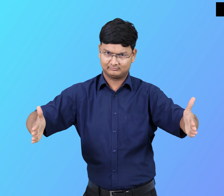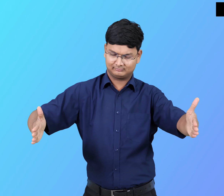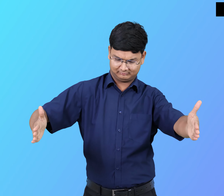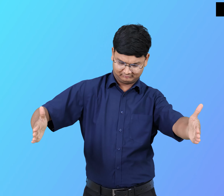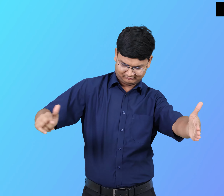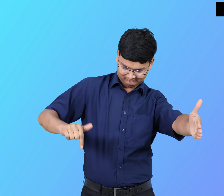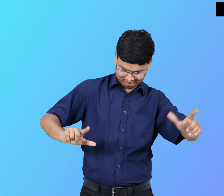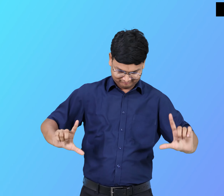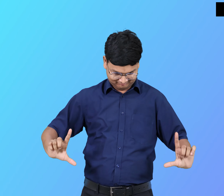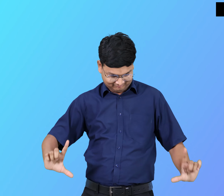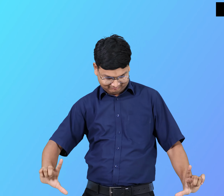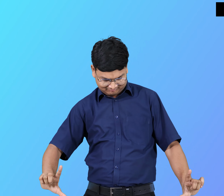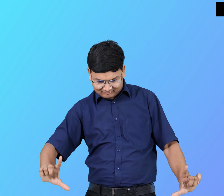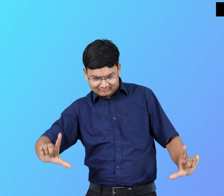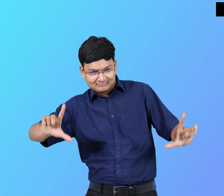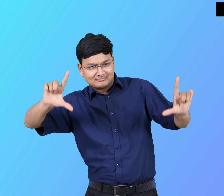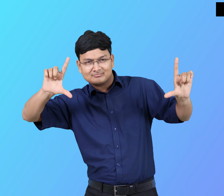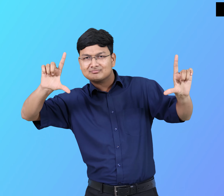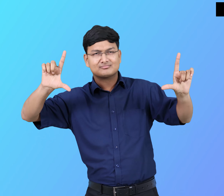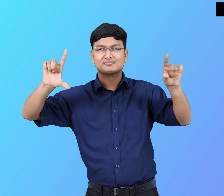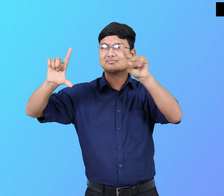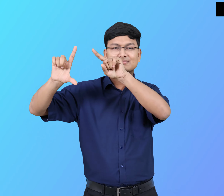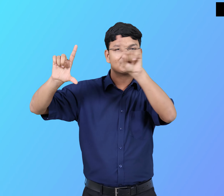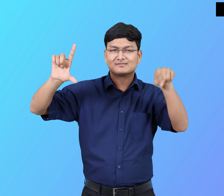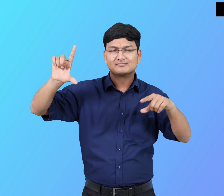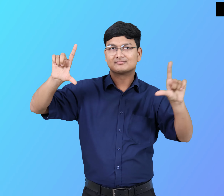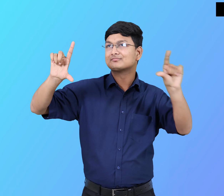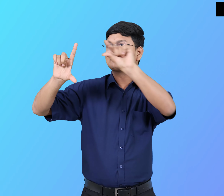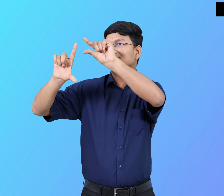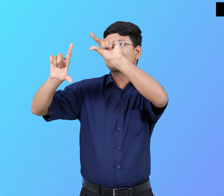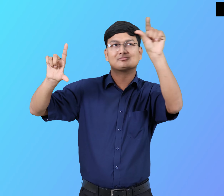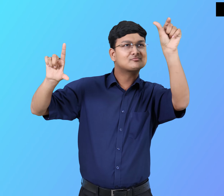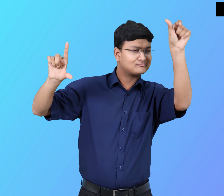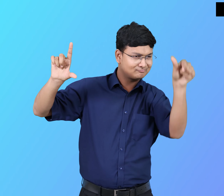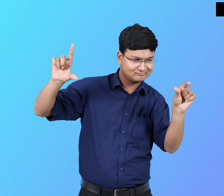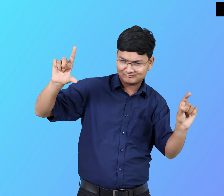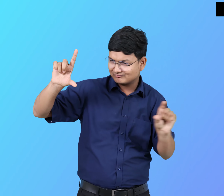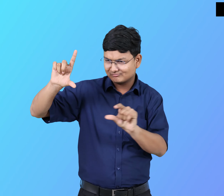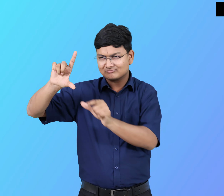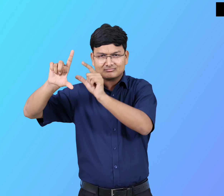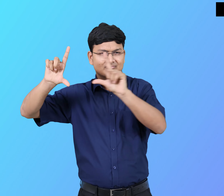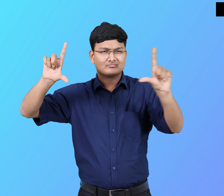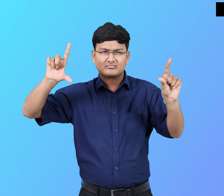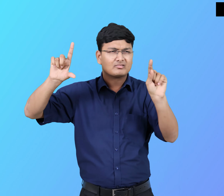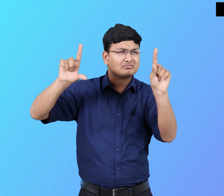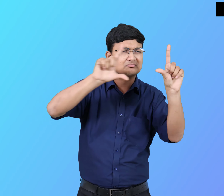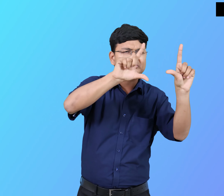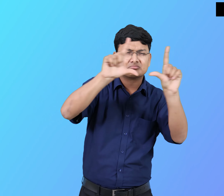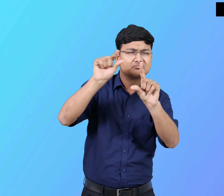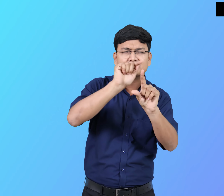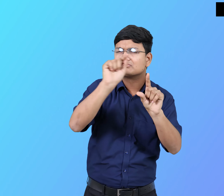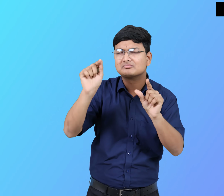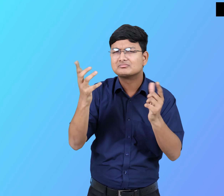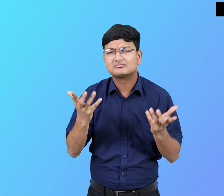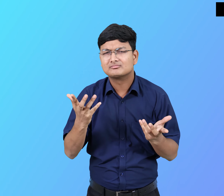The carts were made with square panels set in frames.